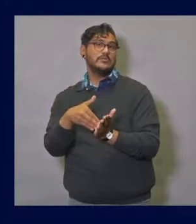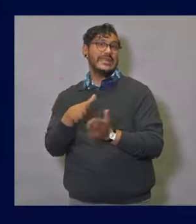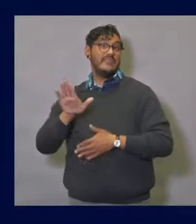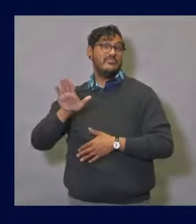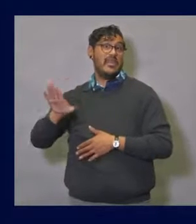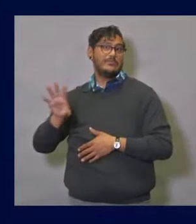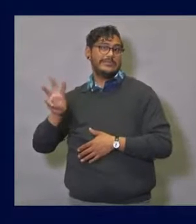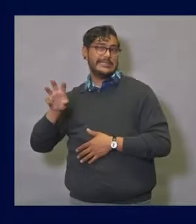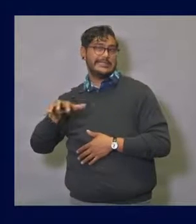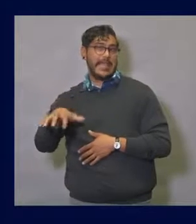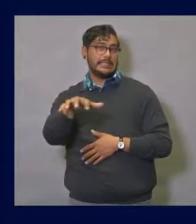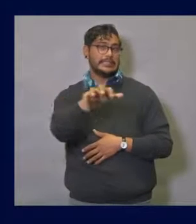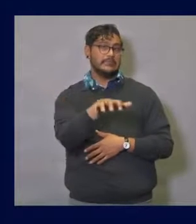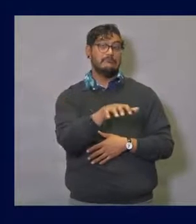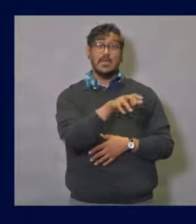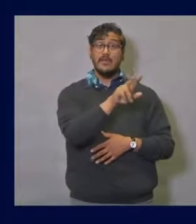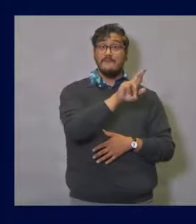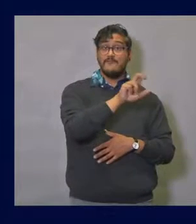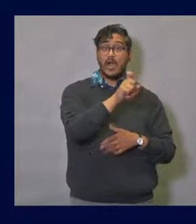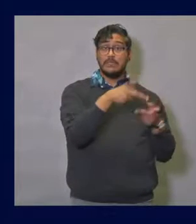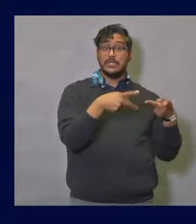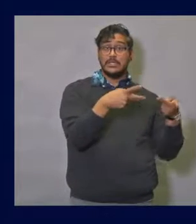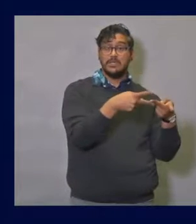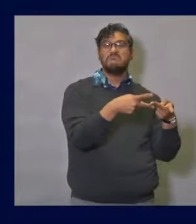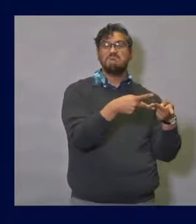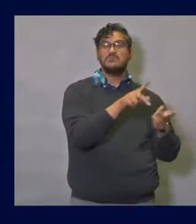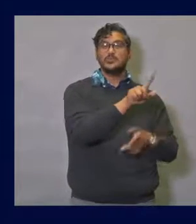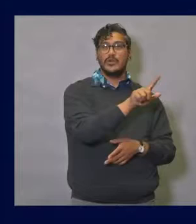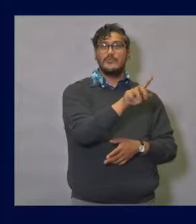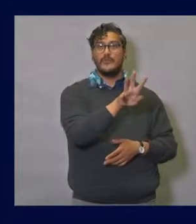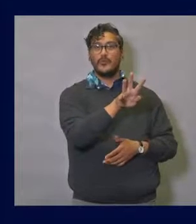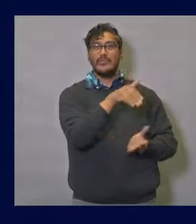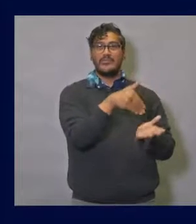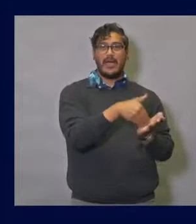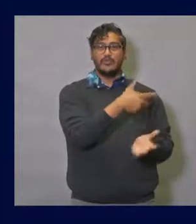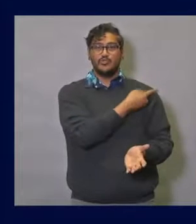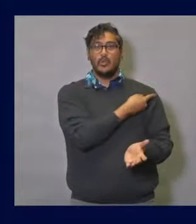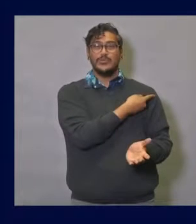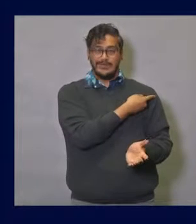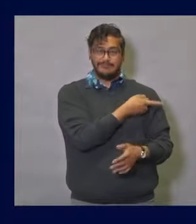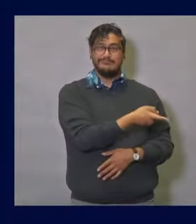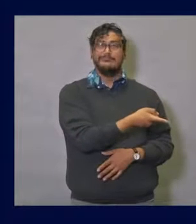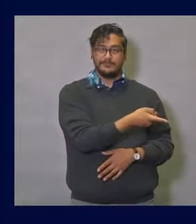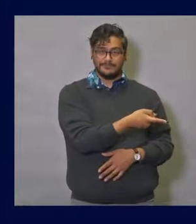THROUGH THEIR SIX SITES.